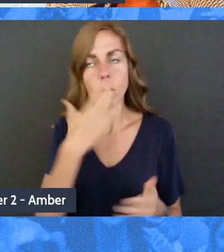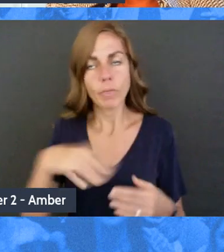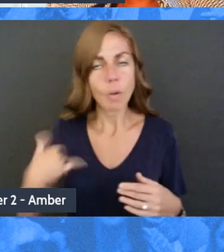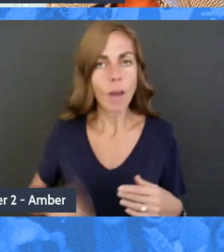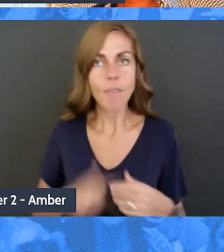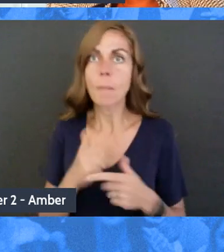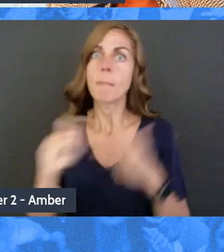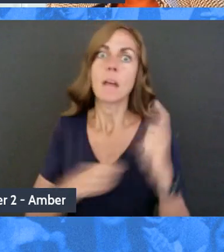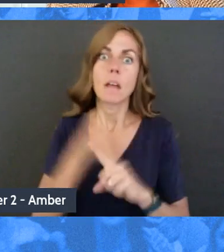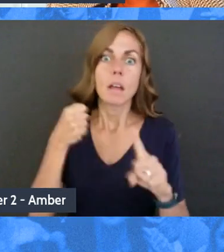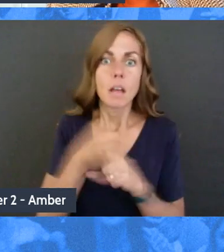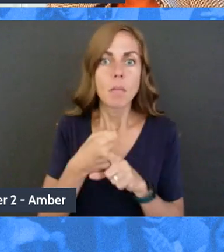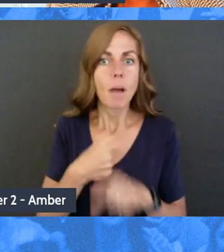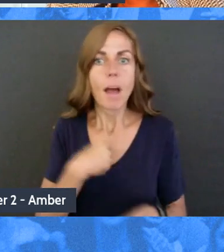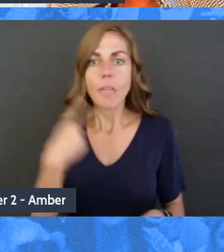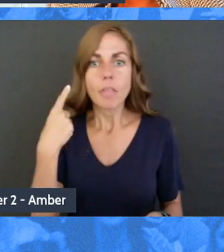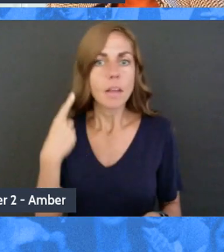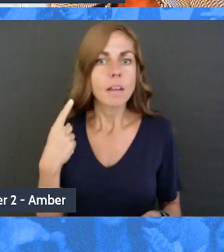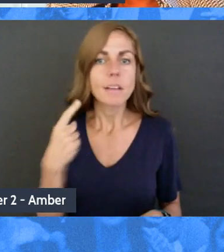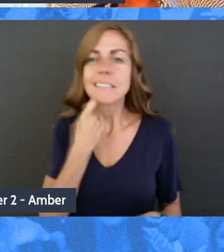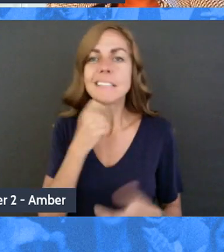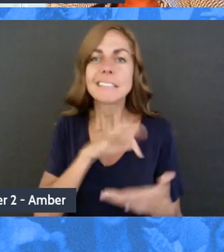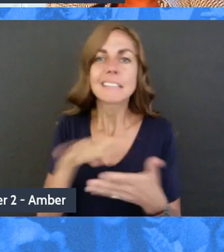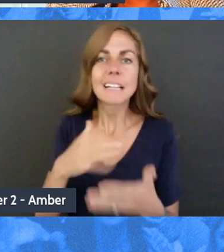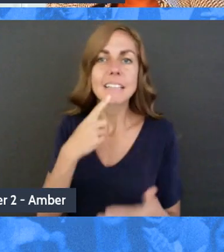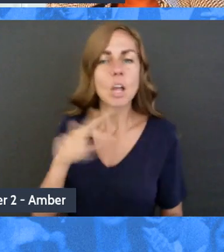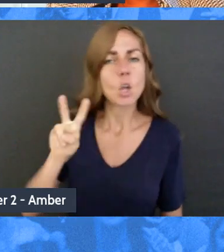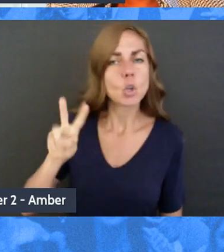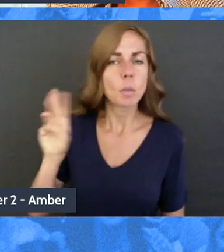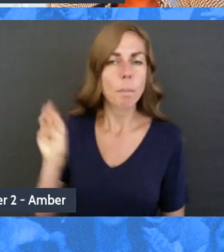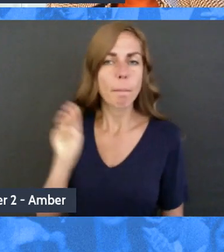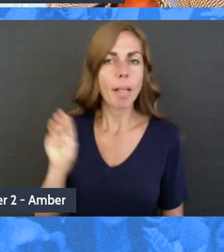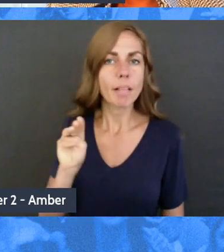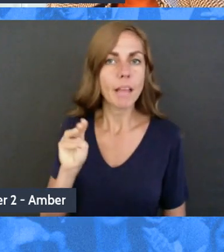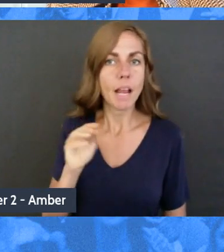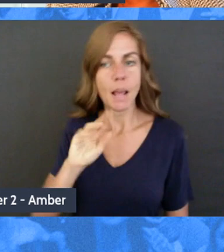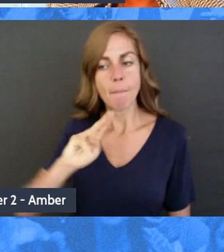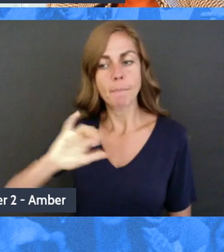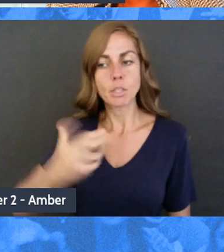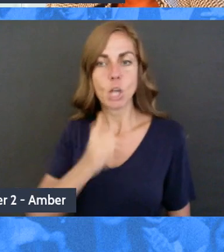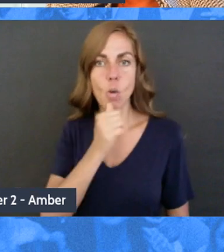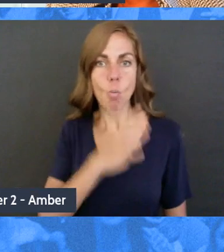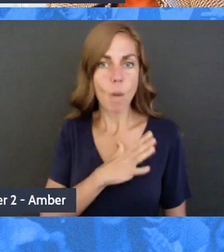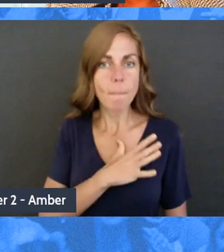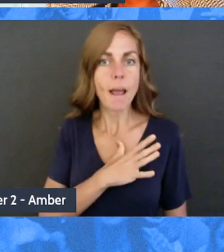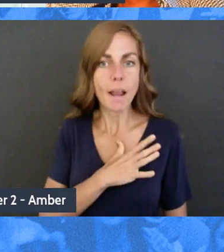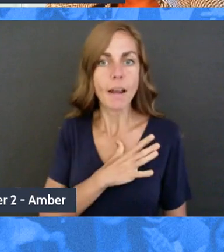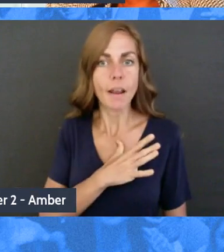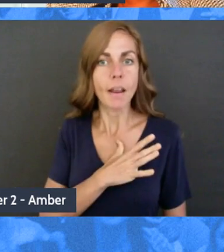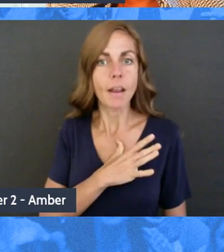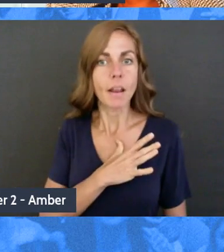I think there was a reason to save 2 million Michigan women that potentially could lose this access to care.